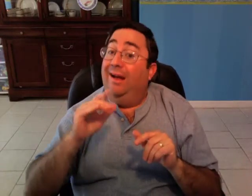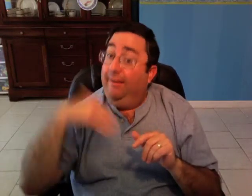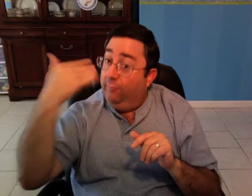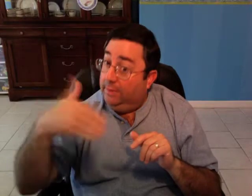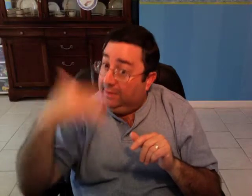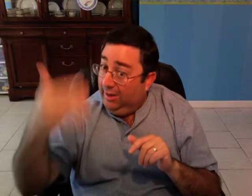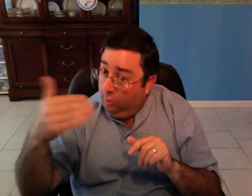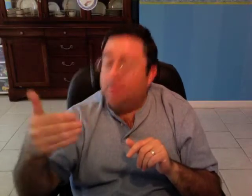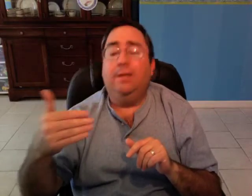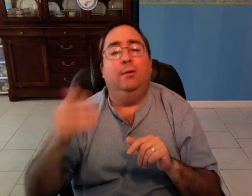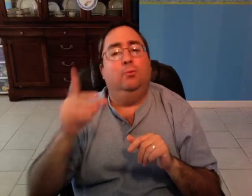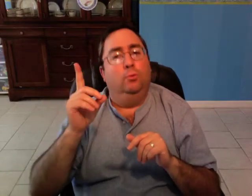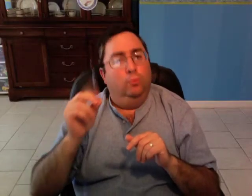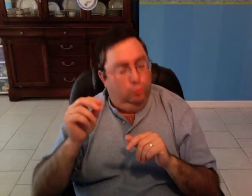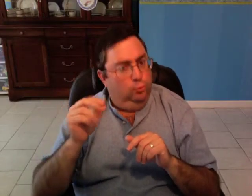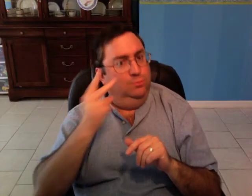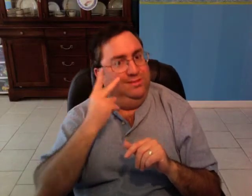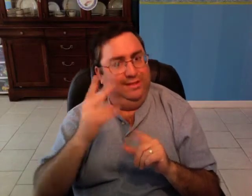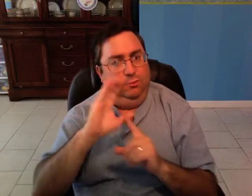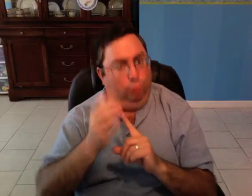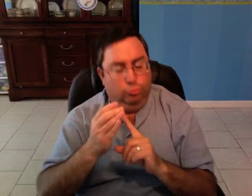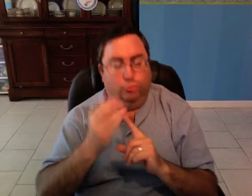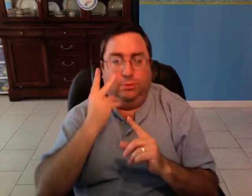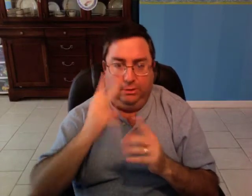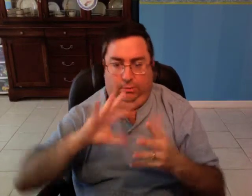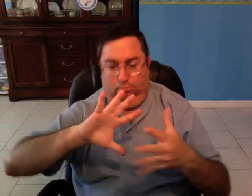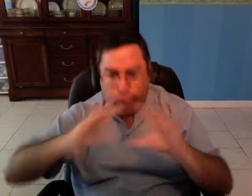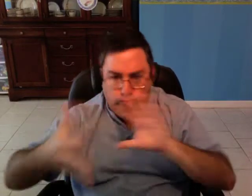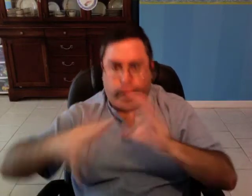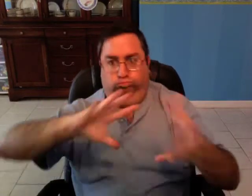But every now and then you do see periods where there are disruptions in cultures.